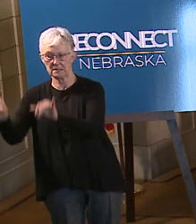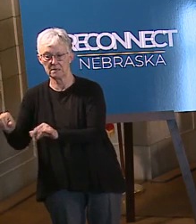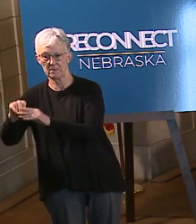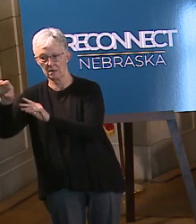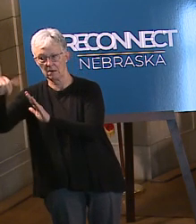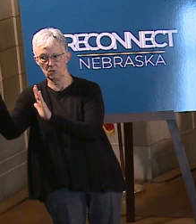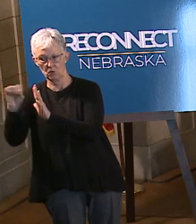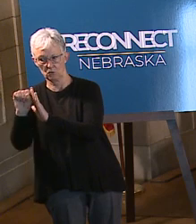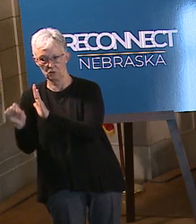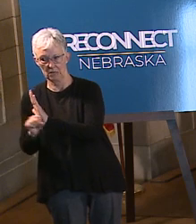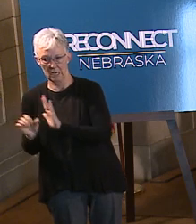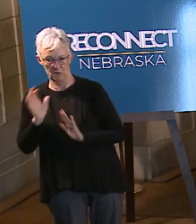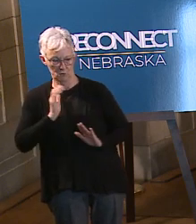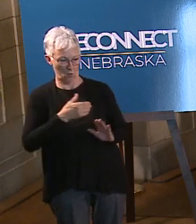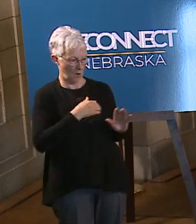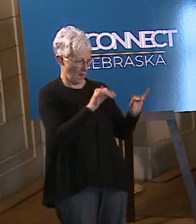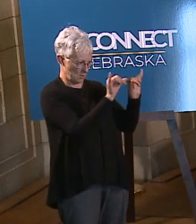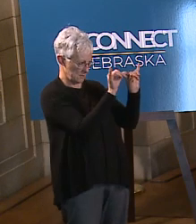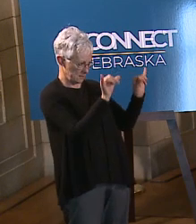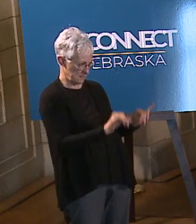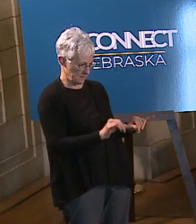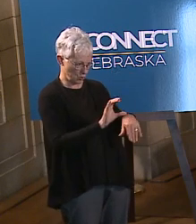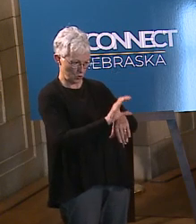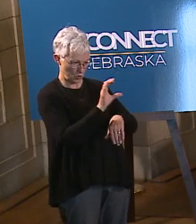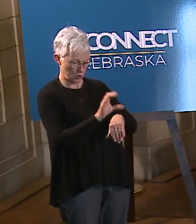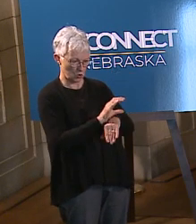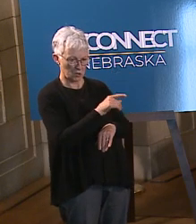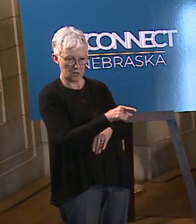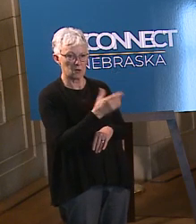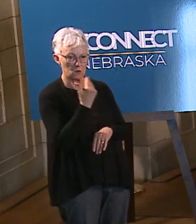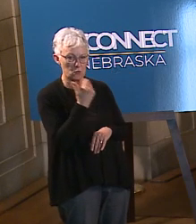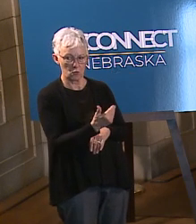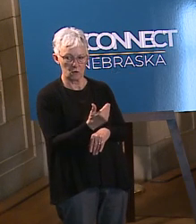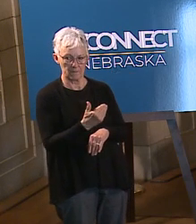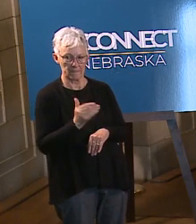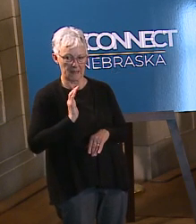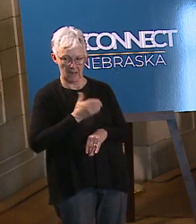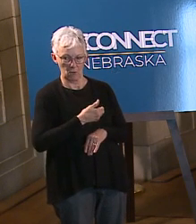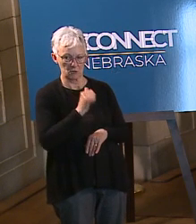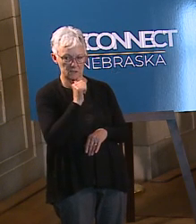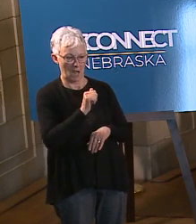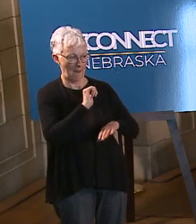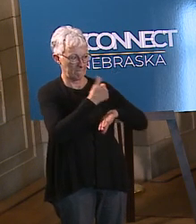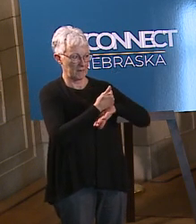BUT TOLD THE SYSTEM WITHSTOOD THE BOT CHALLENGES TO THE